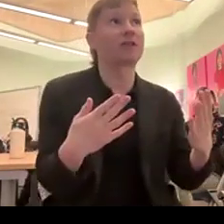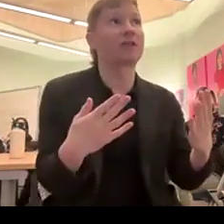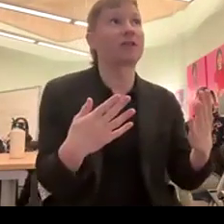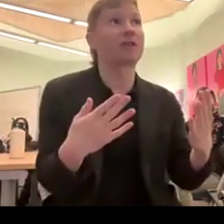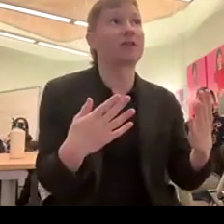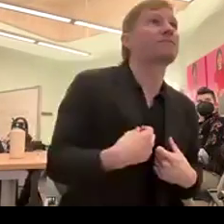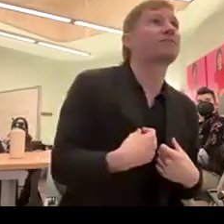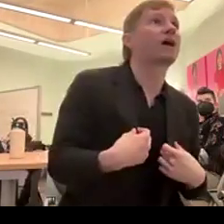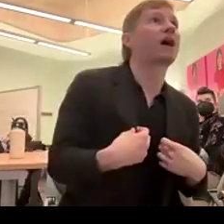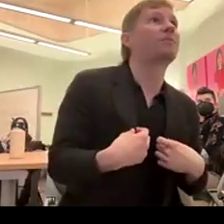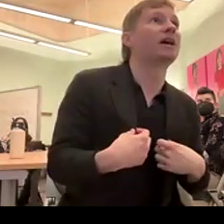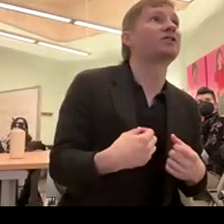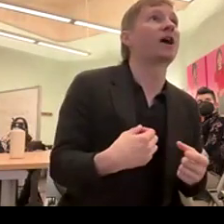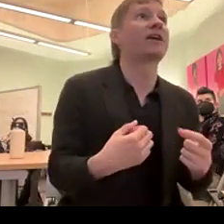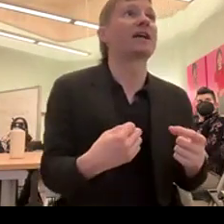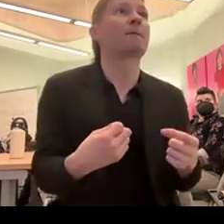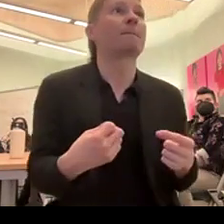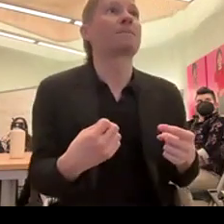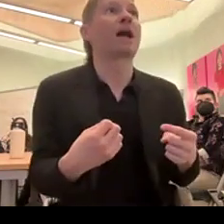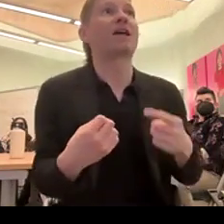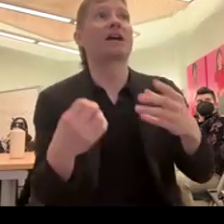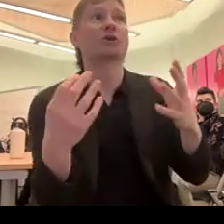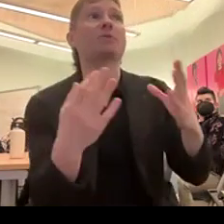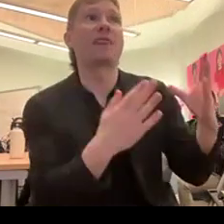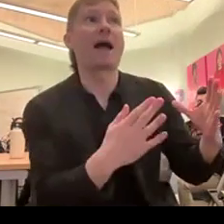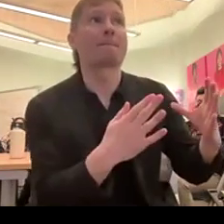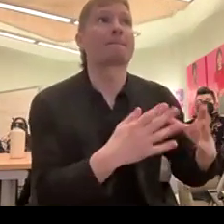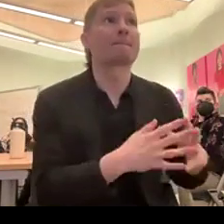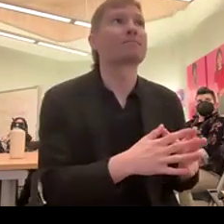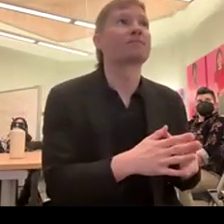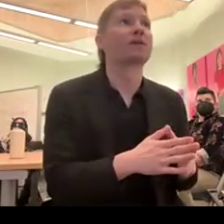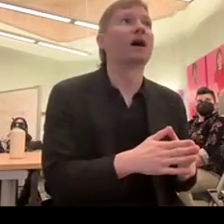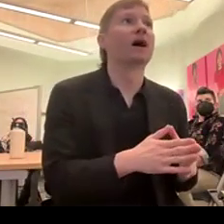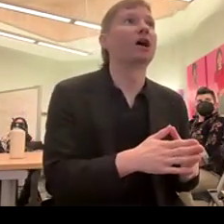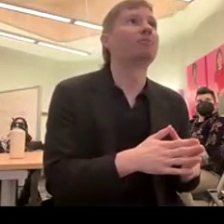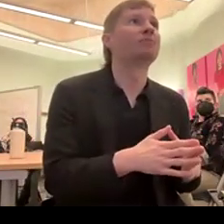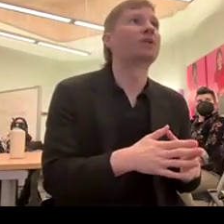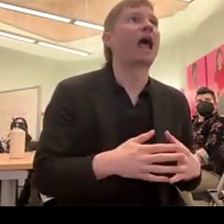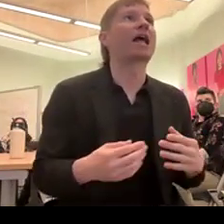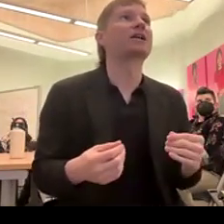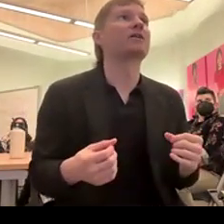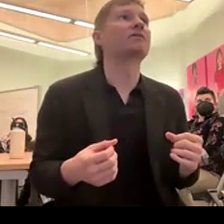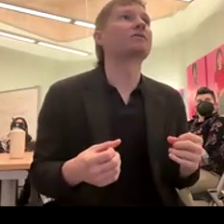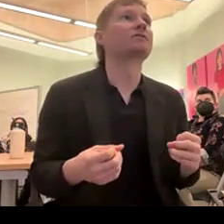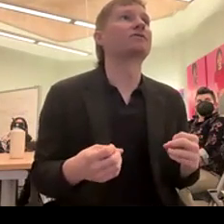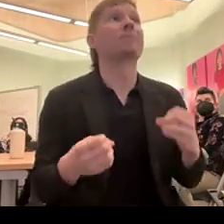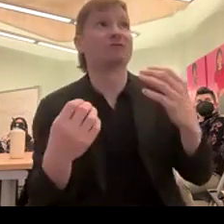usually the company will accept things better if you do it that way. Yeah so I think I agree with